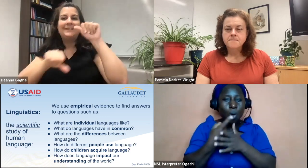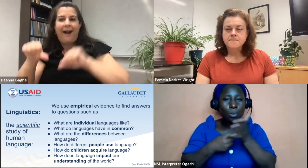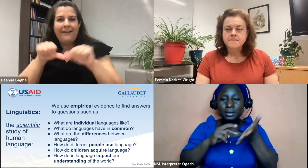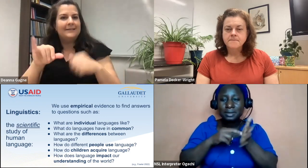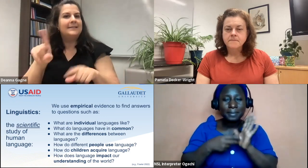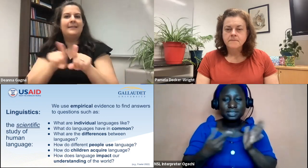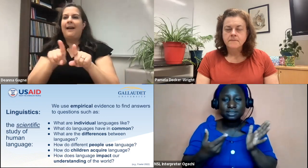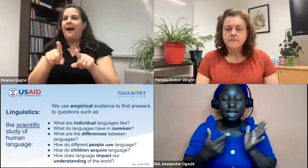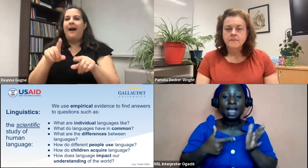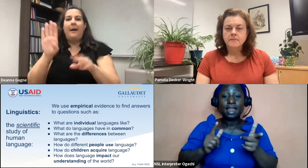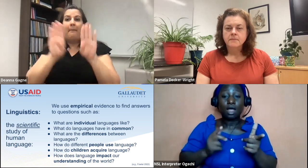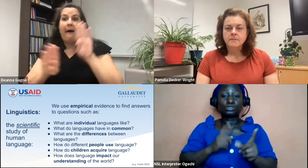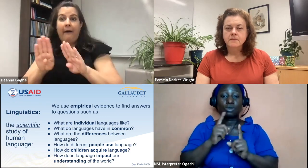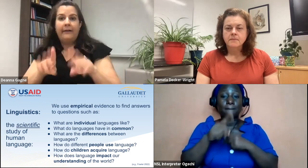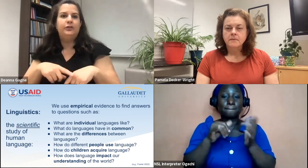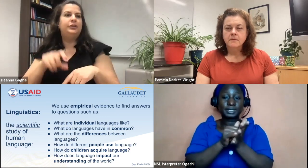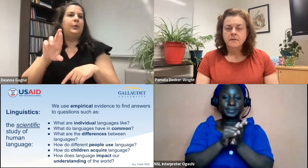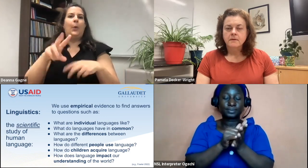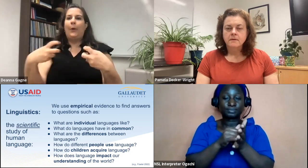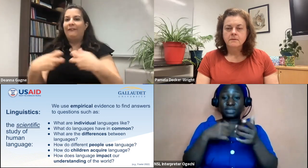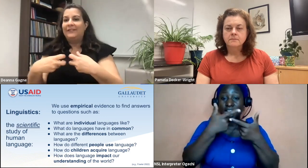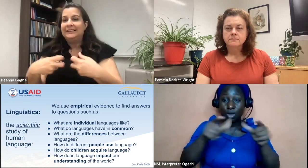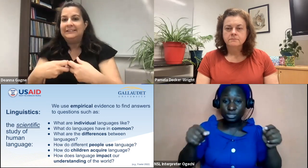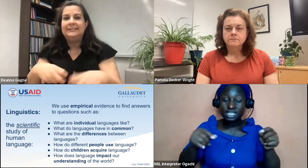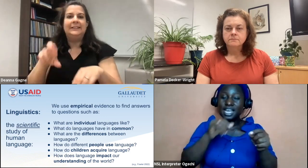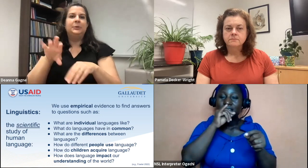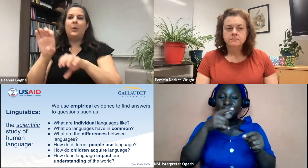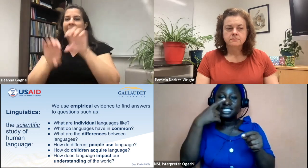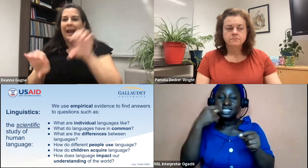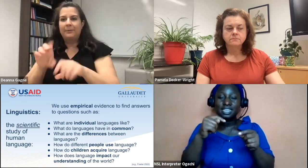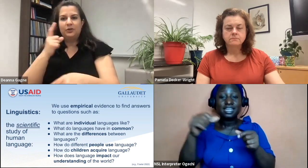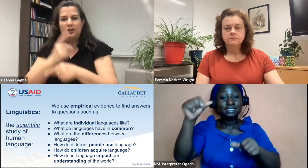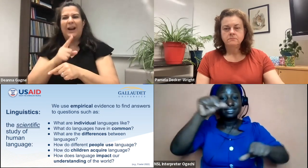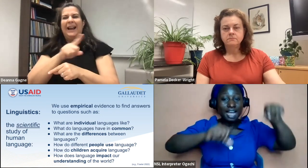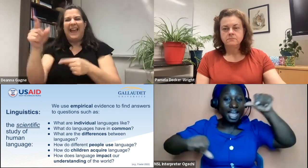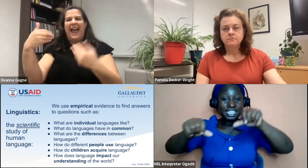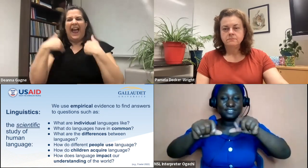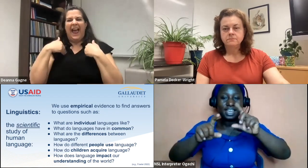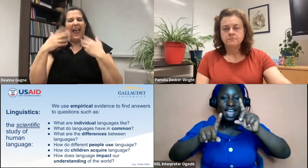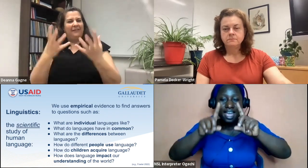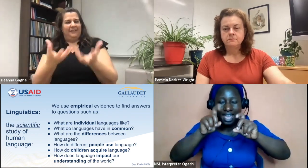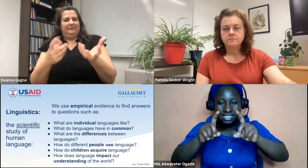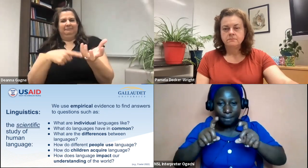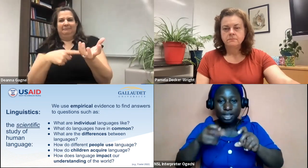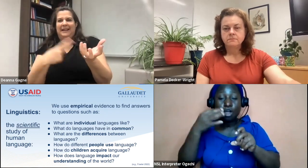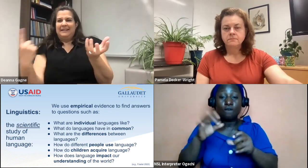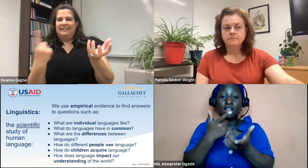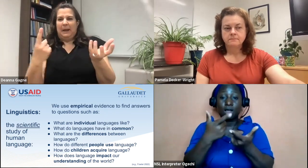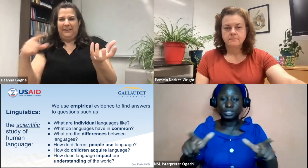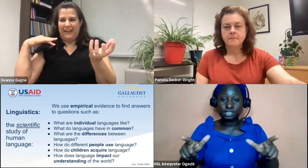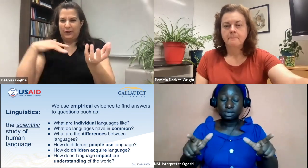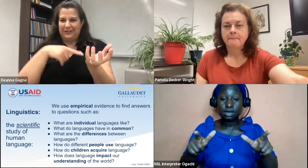It's just like thinking about any other field of science, biology. physics. or chemistry. Each of them